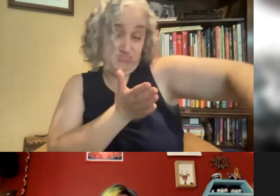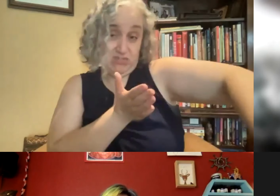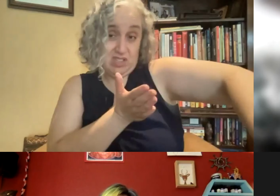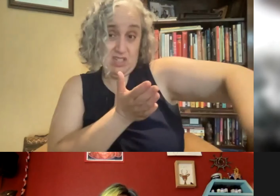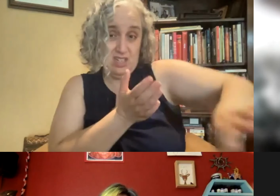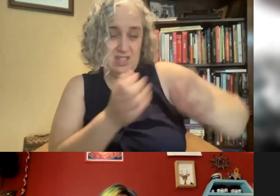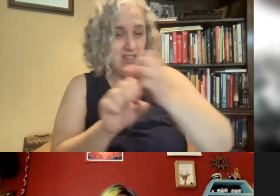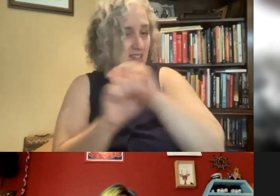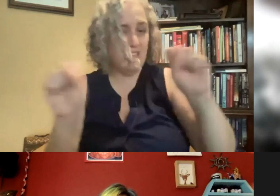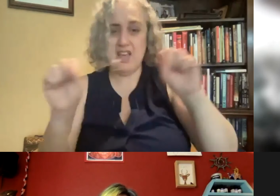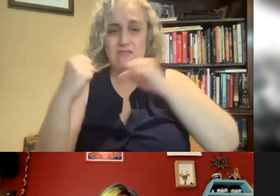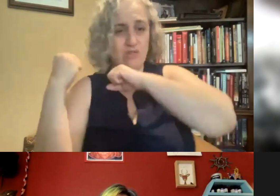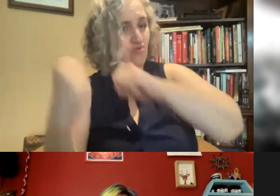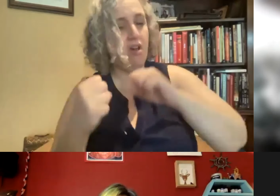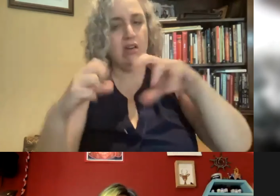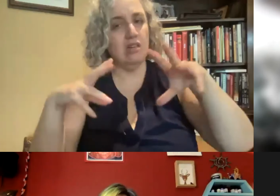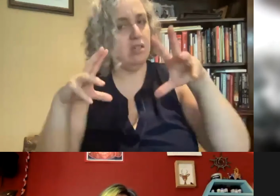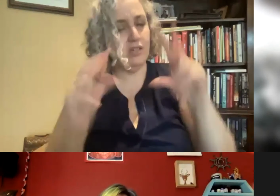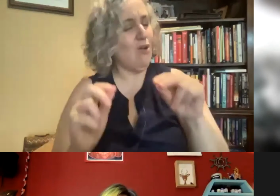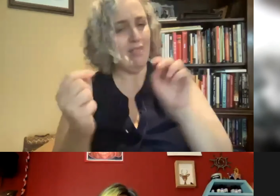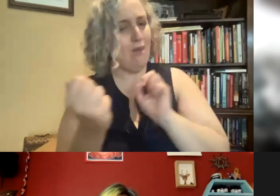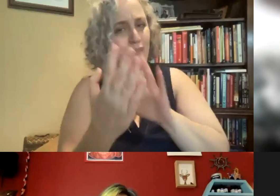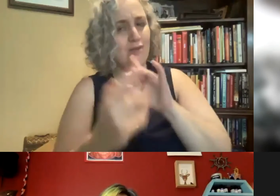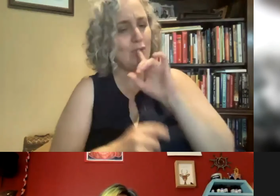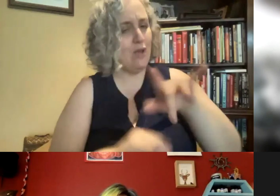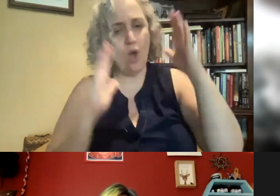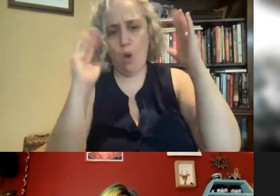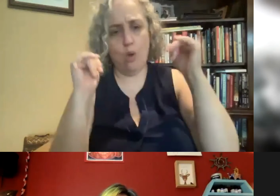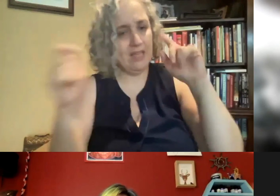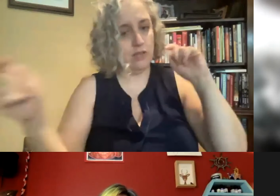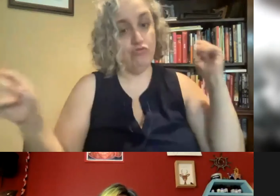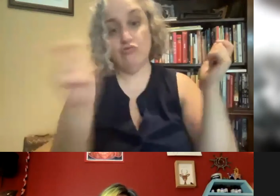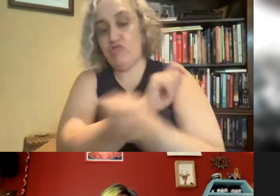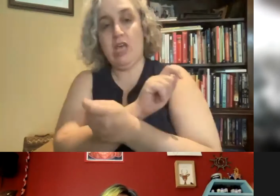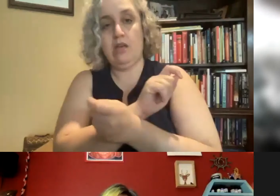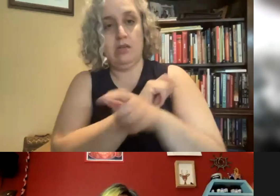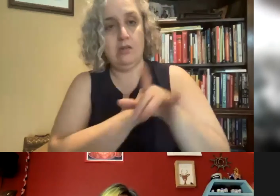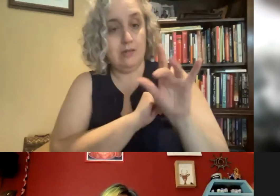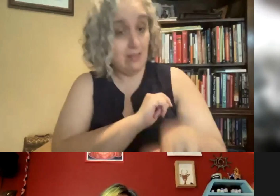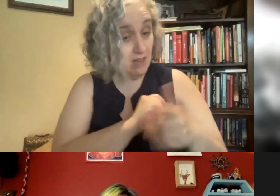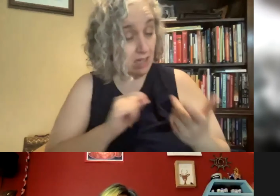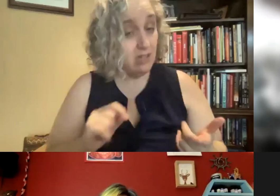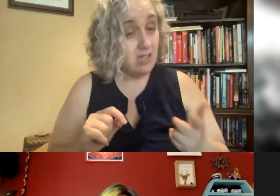I'm very much hoping that social justice